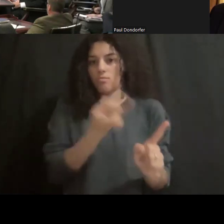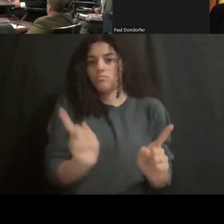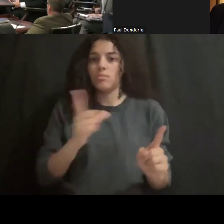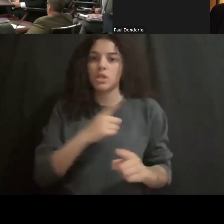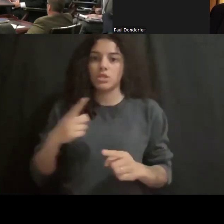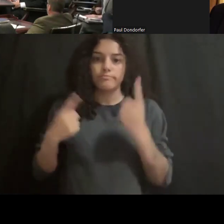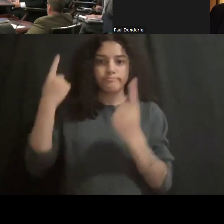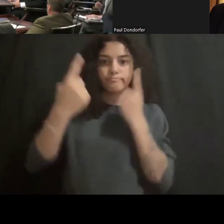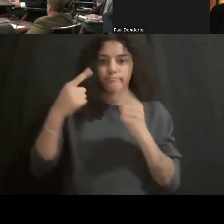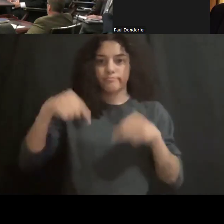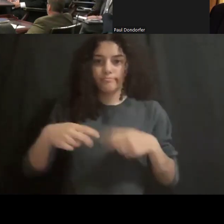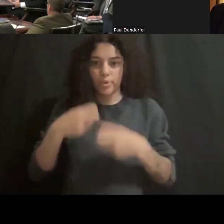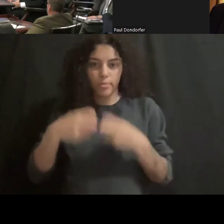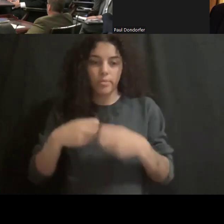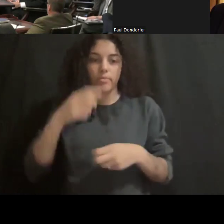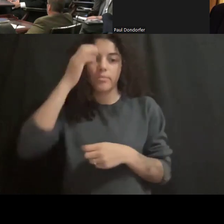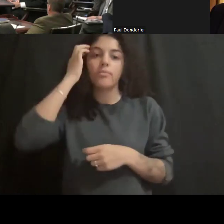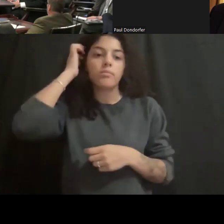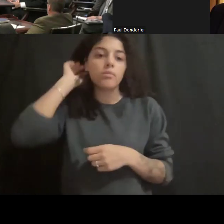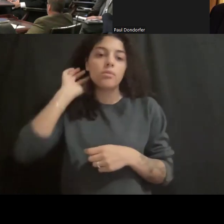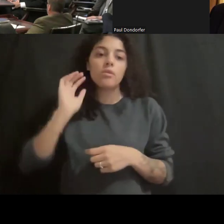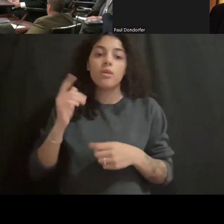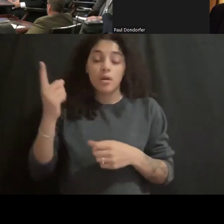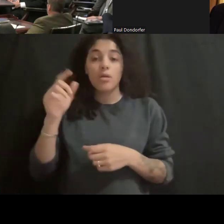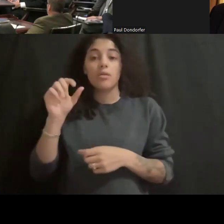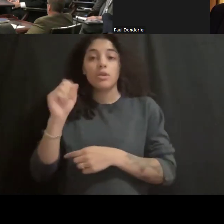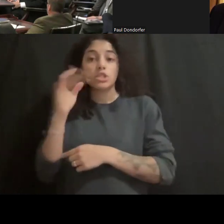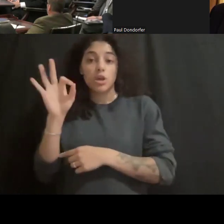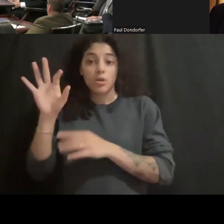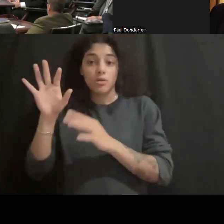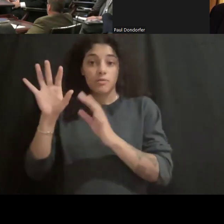the sheriff's office reported if if the matter is not adopted at that point would have to uh